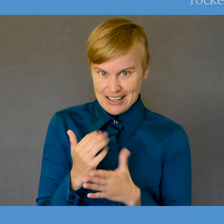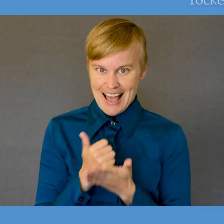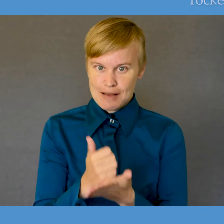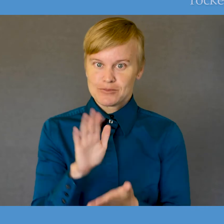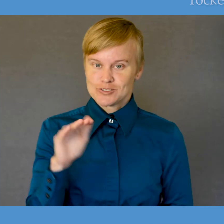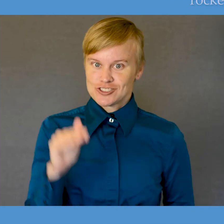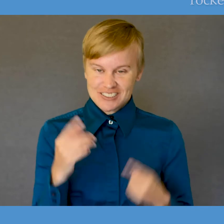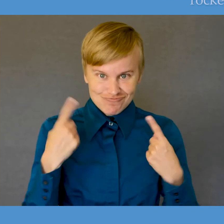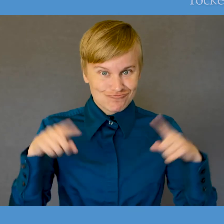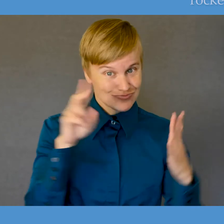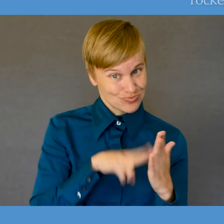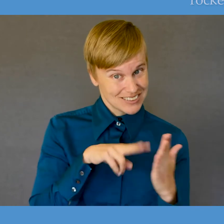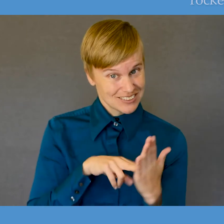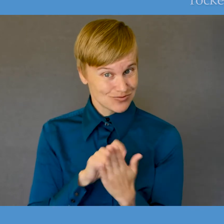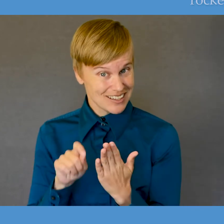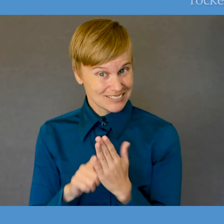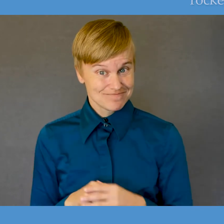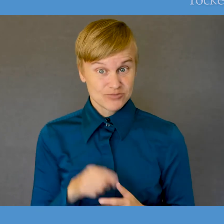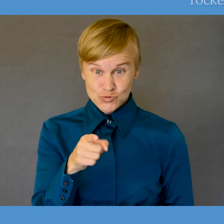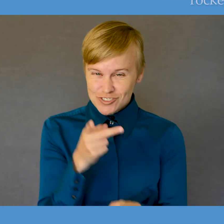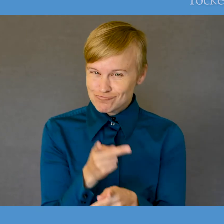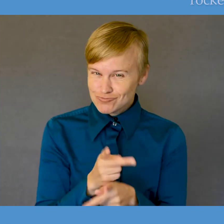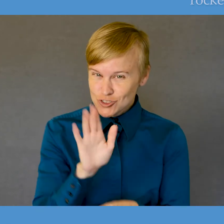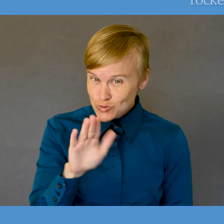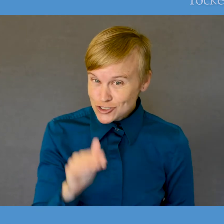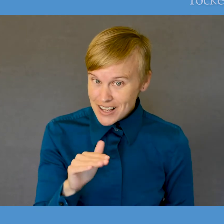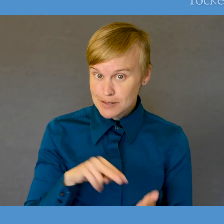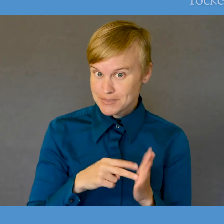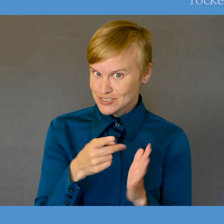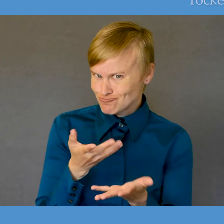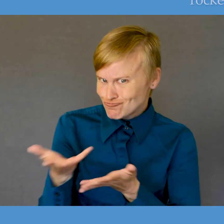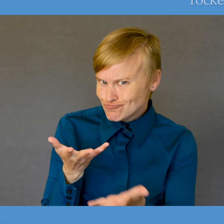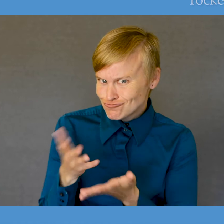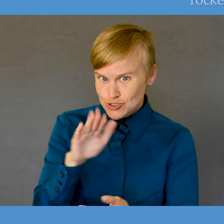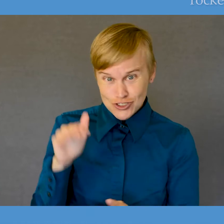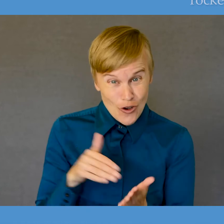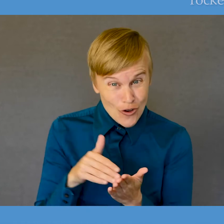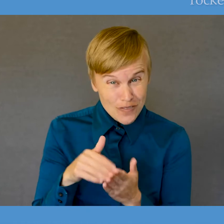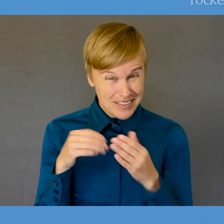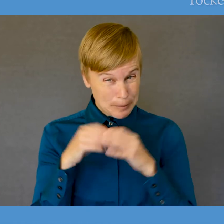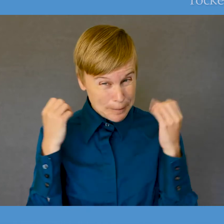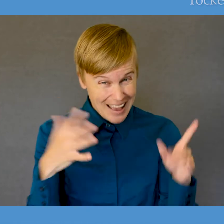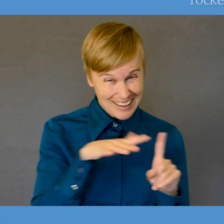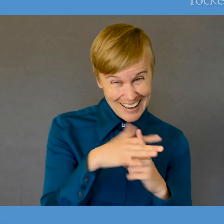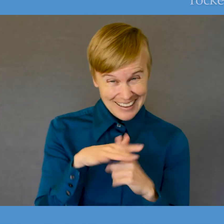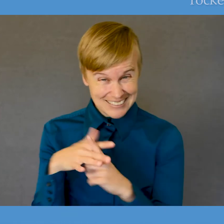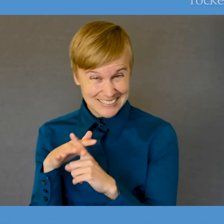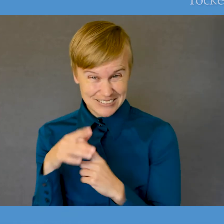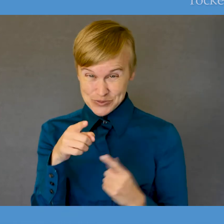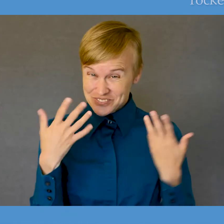as a way to set up your child for reading and writing success. As your child's caregiver, you engage with them often and in many contexts.